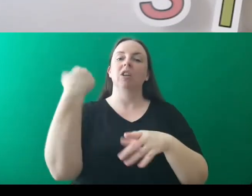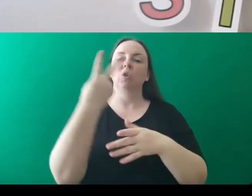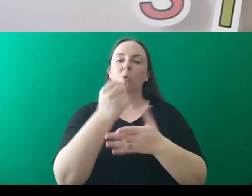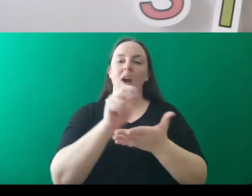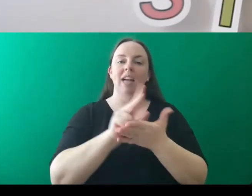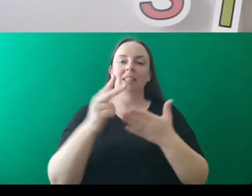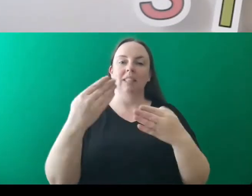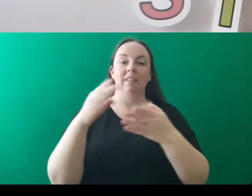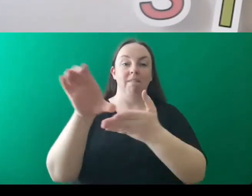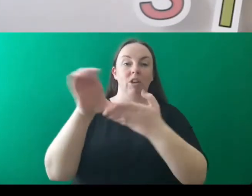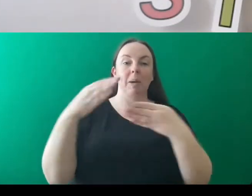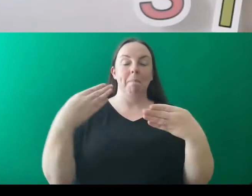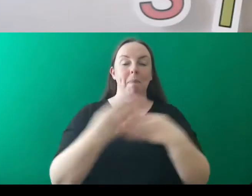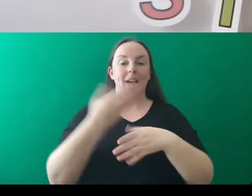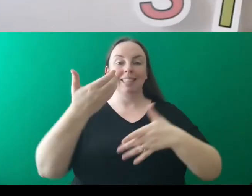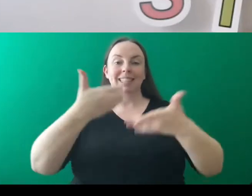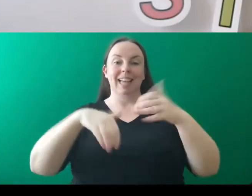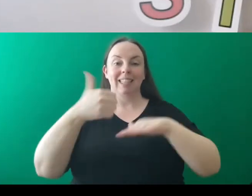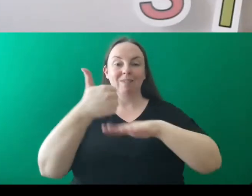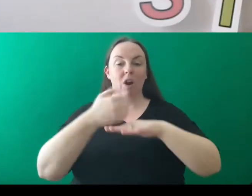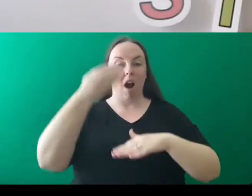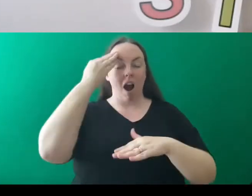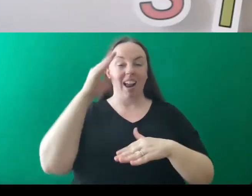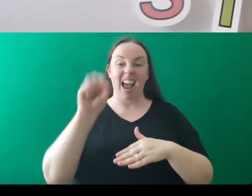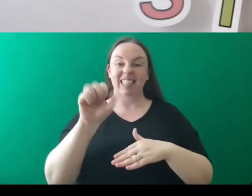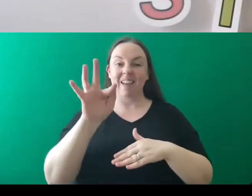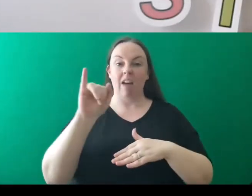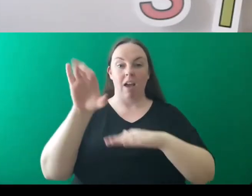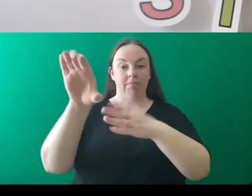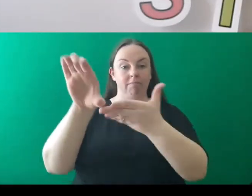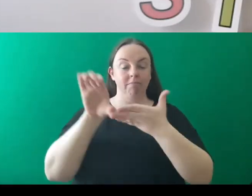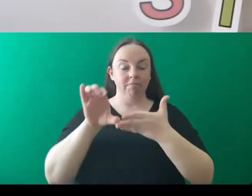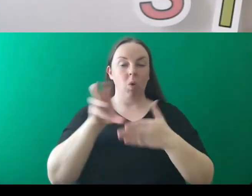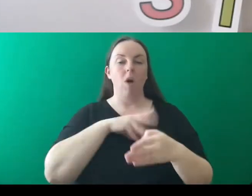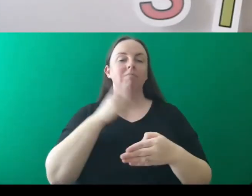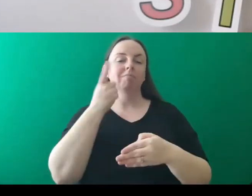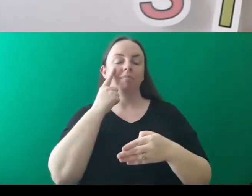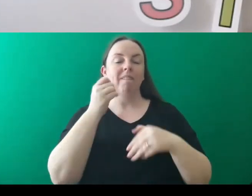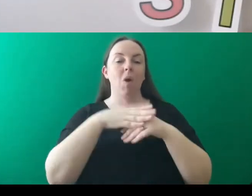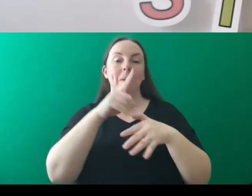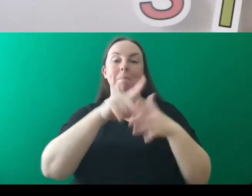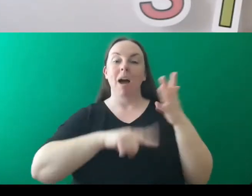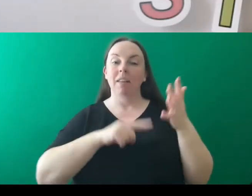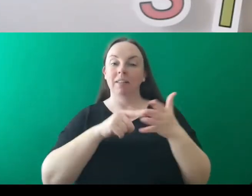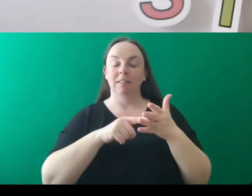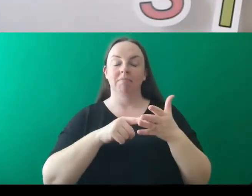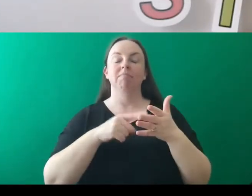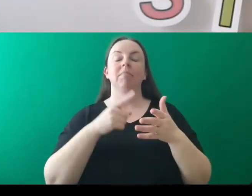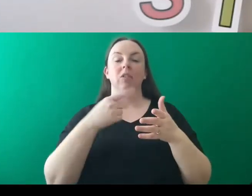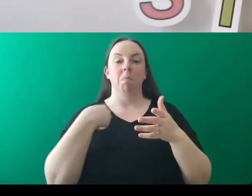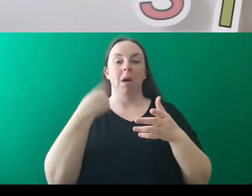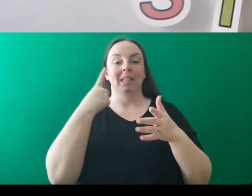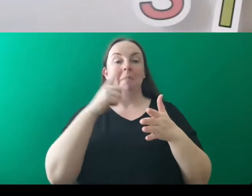Science Foundation Ireland for a pilot, and that looked at maths terminology. Since then, we have also added terms from